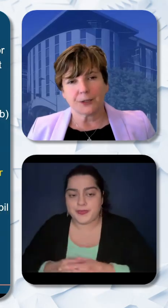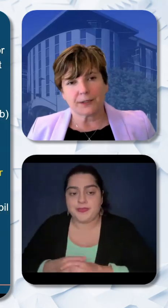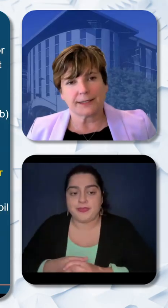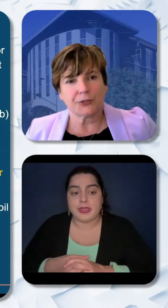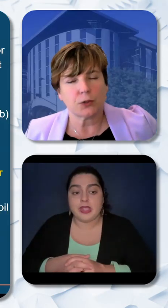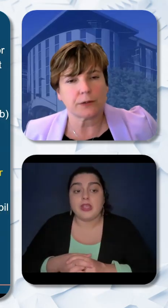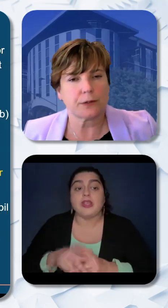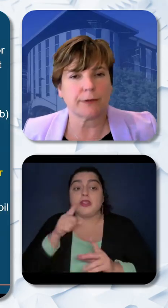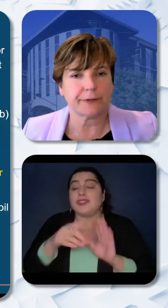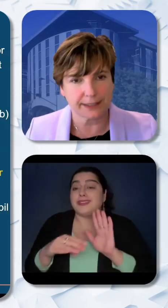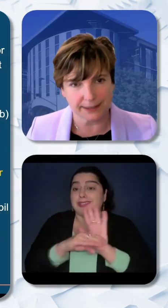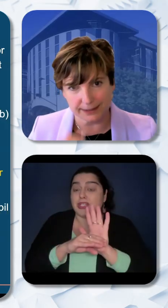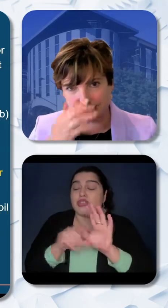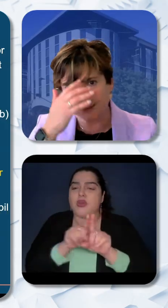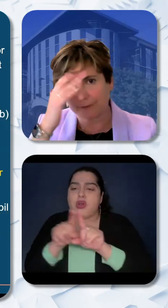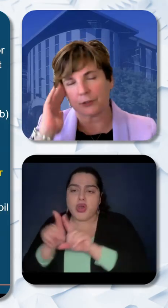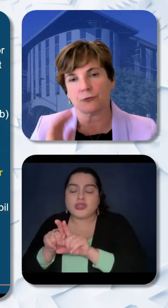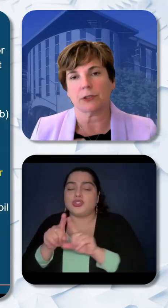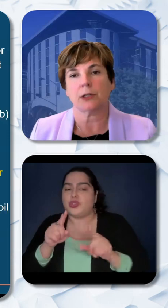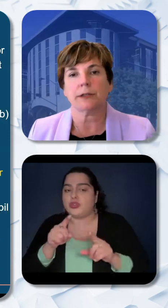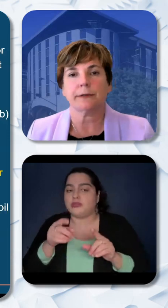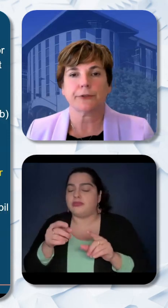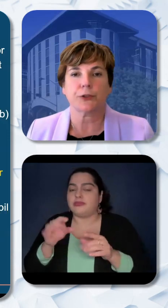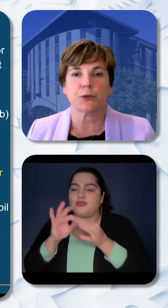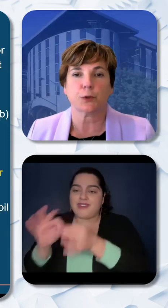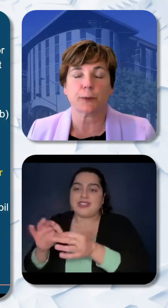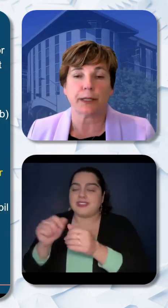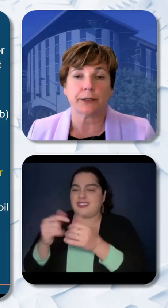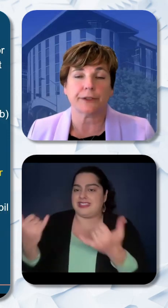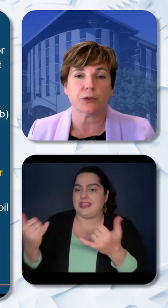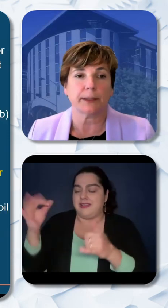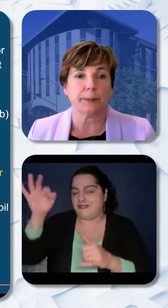So the statute also references existing federal law for students who are blind or visually